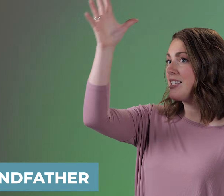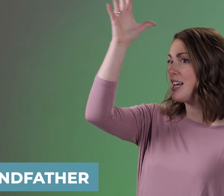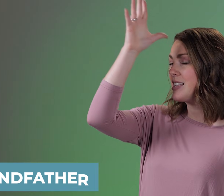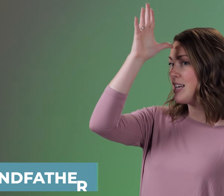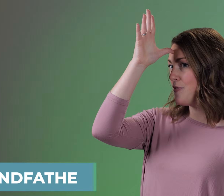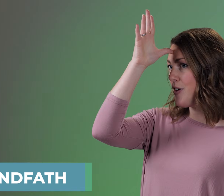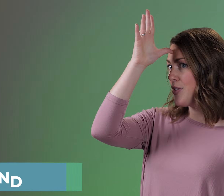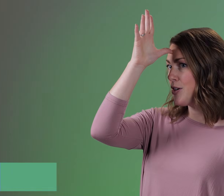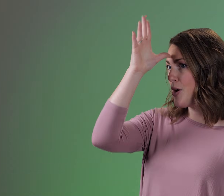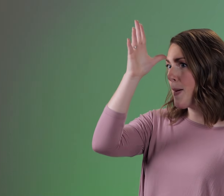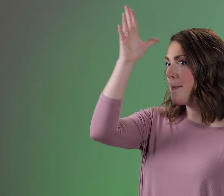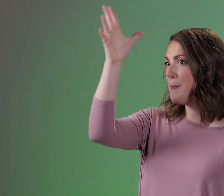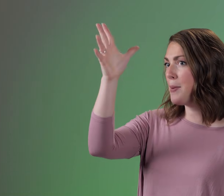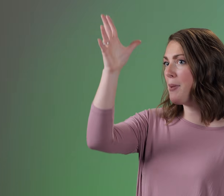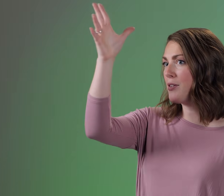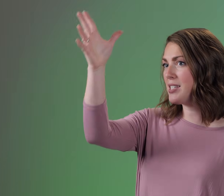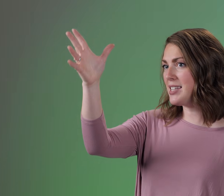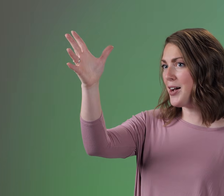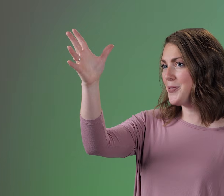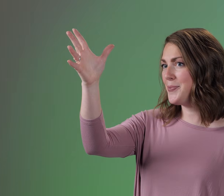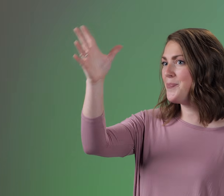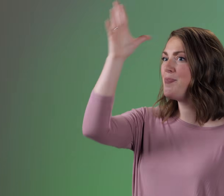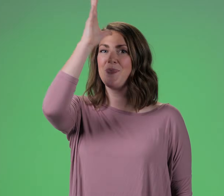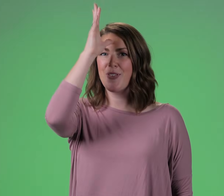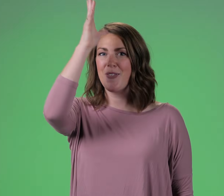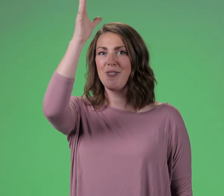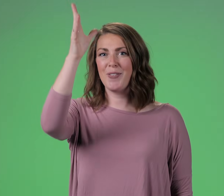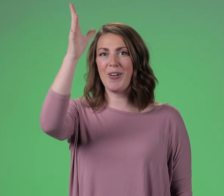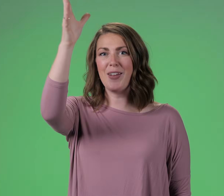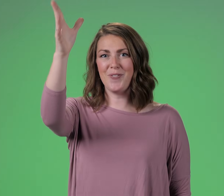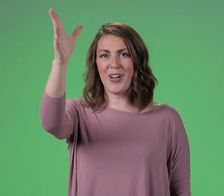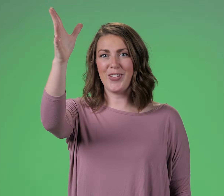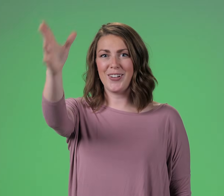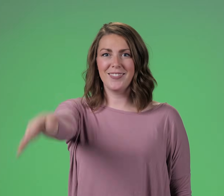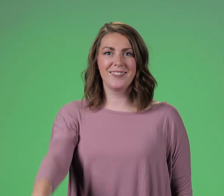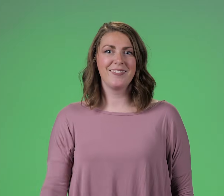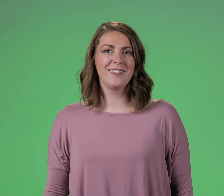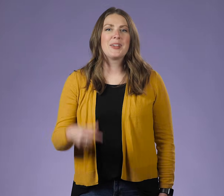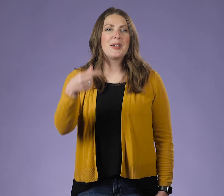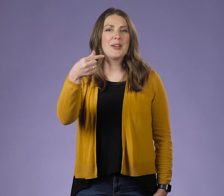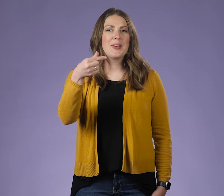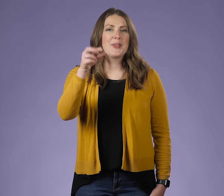It's like the sign father, but it bounces out. Grandfather.